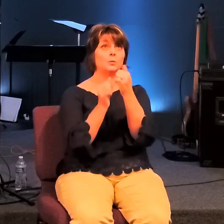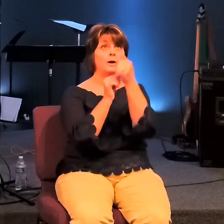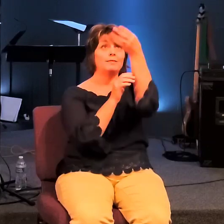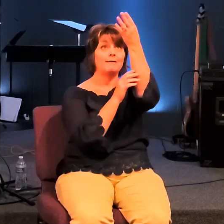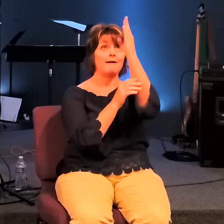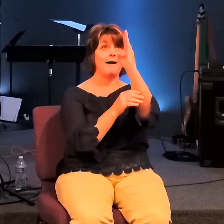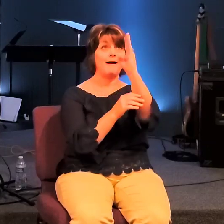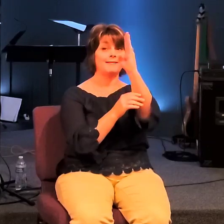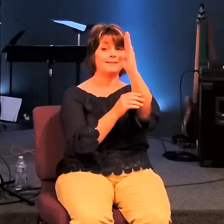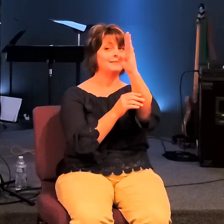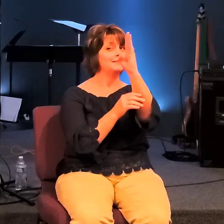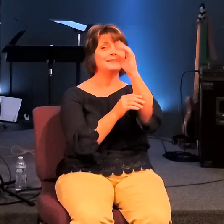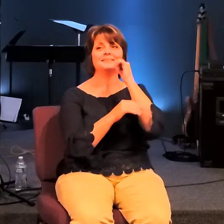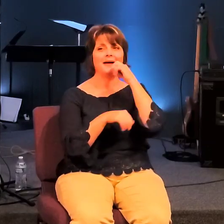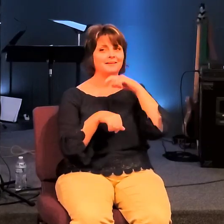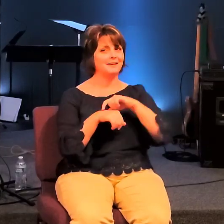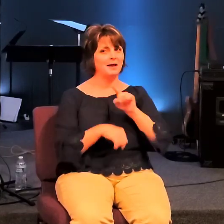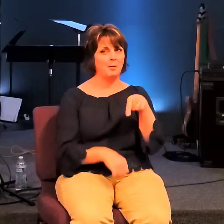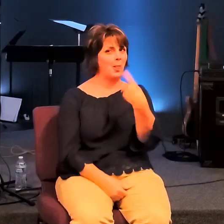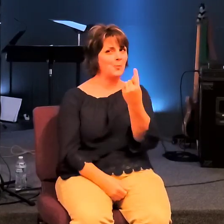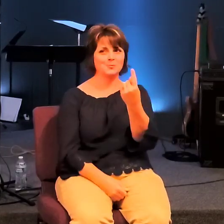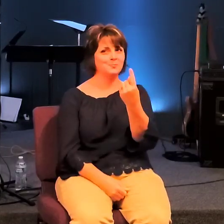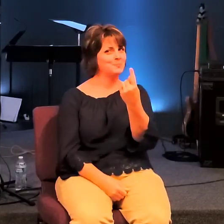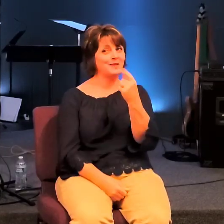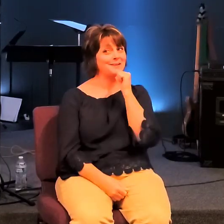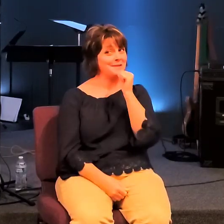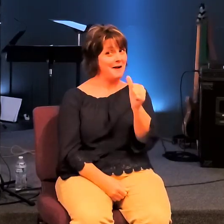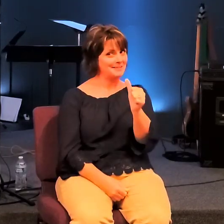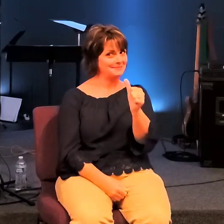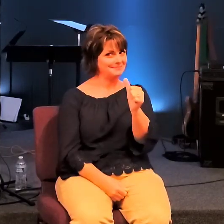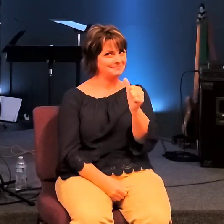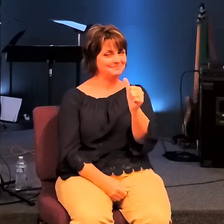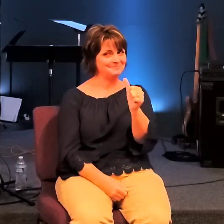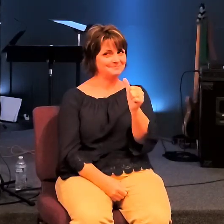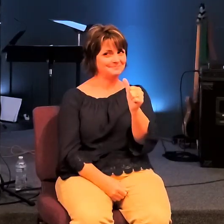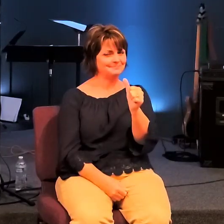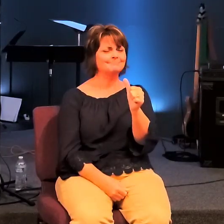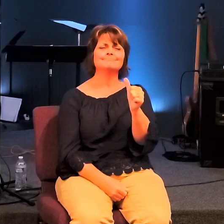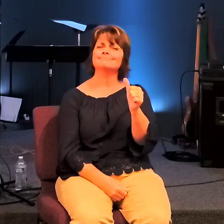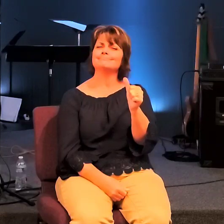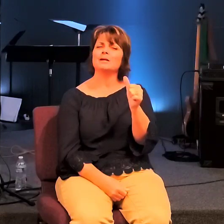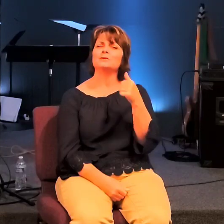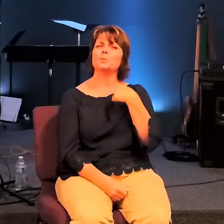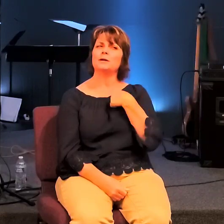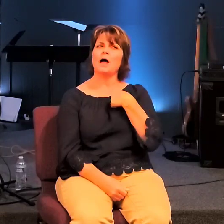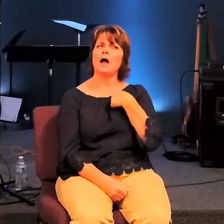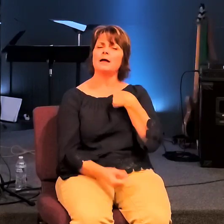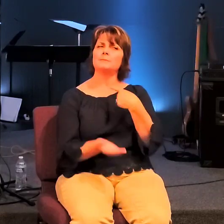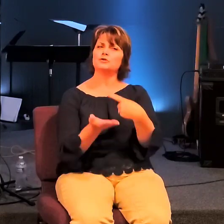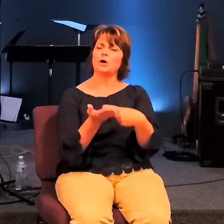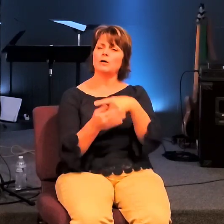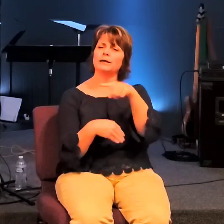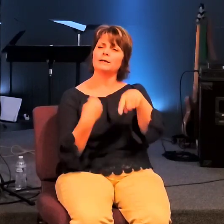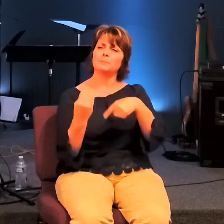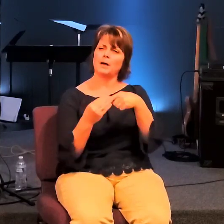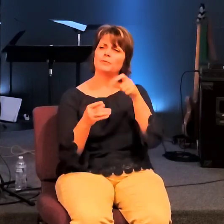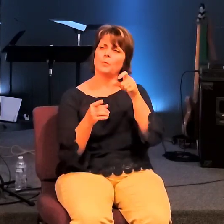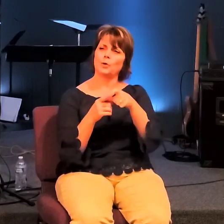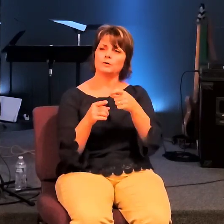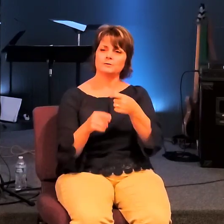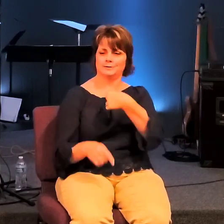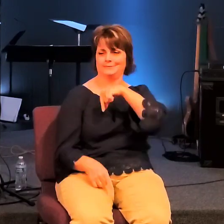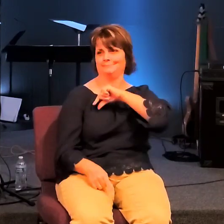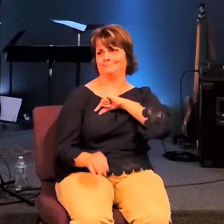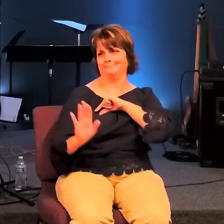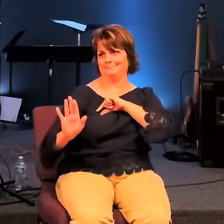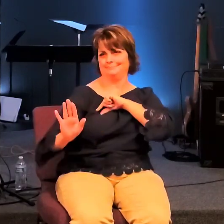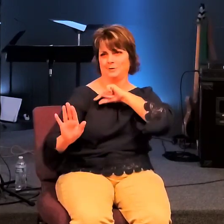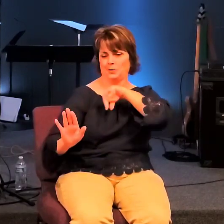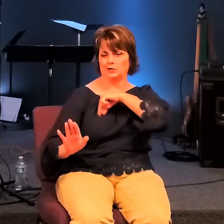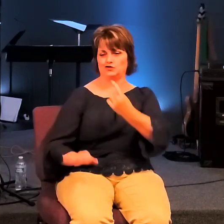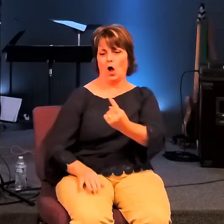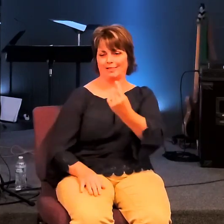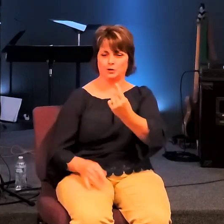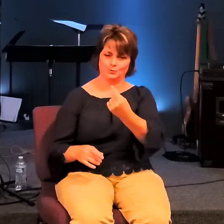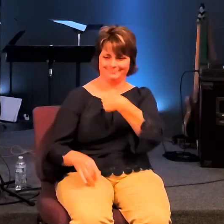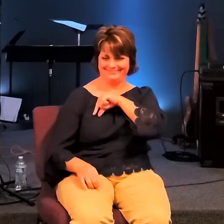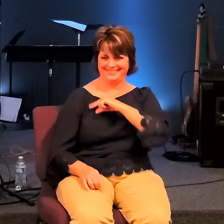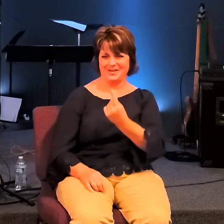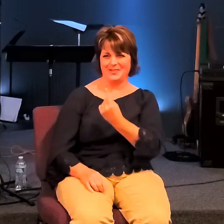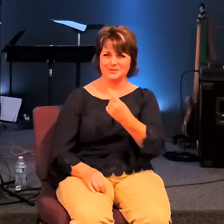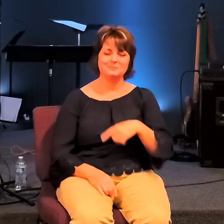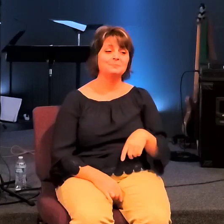alone so what do I mean when I'm talking about Solitude according to James Bryan Smith the